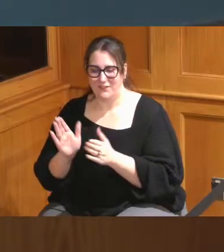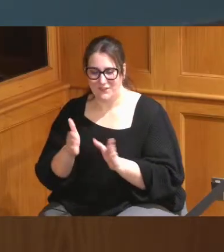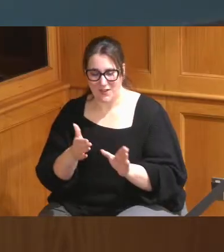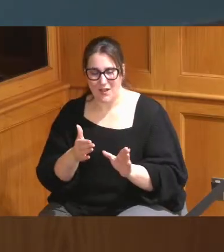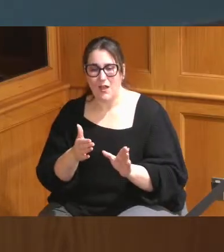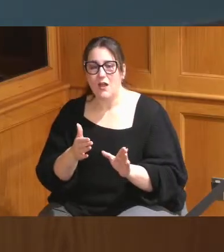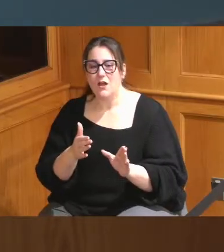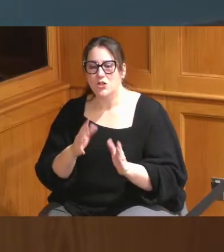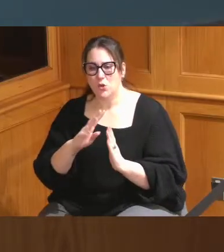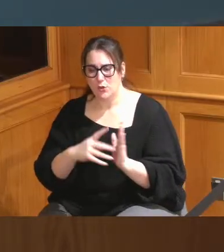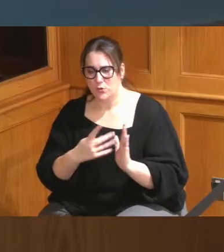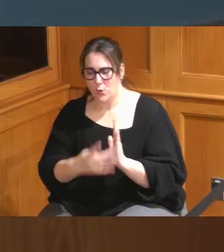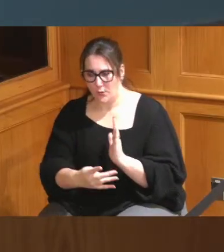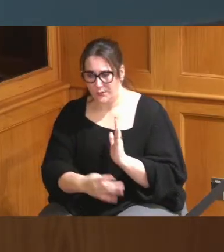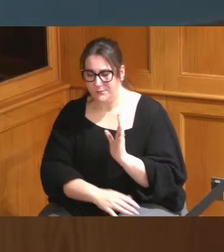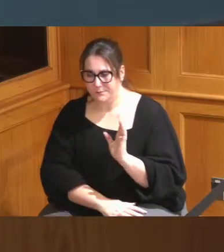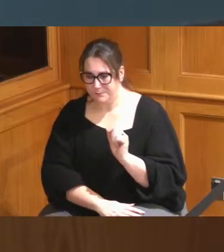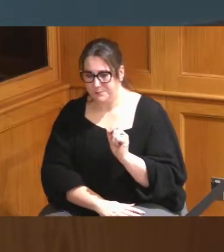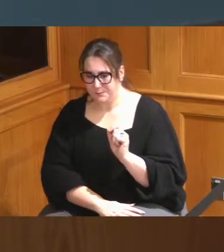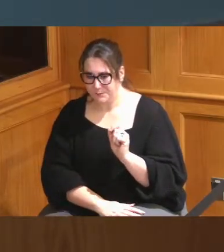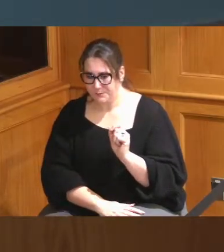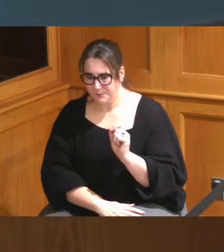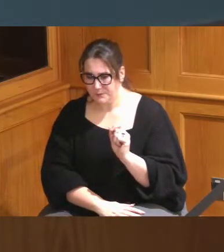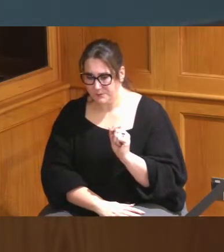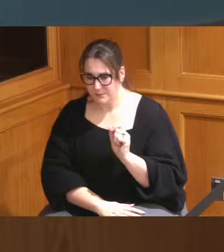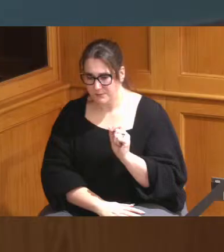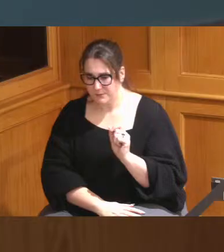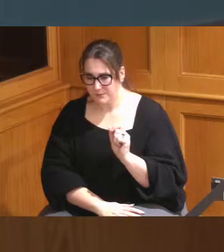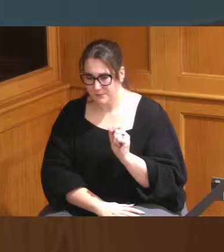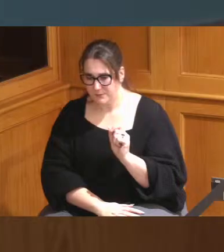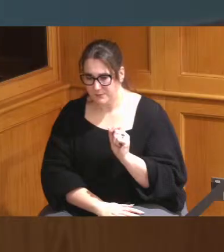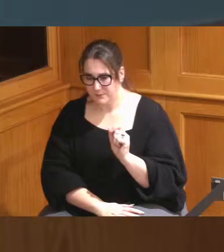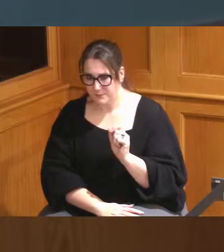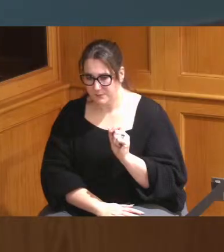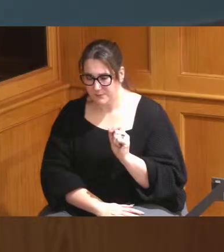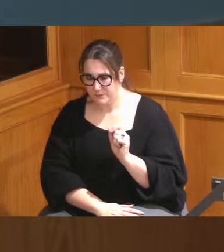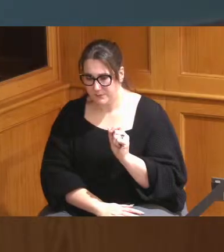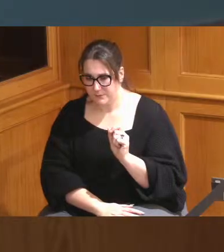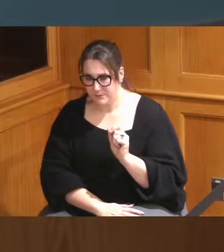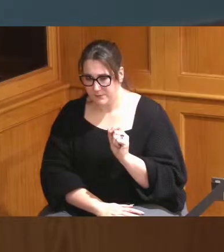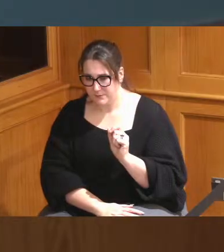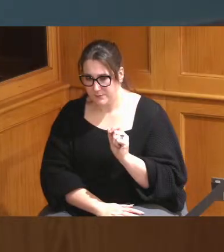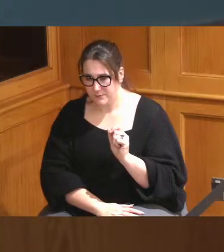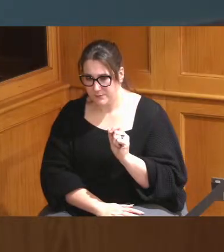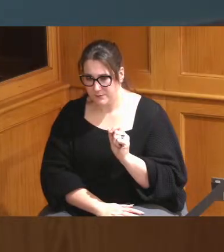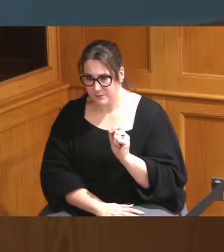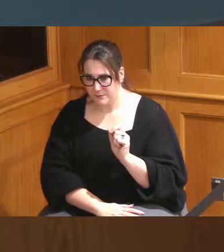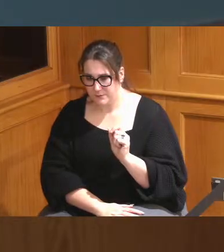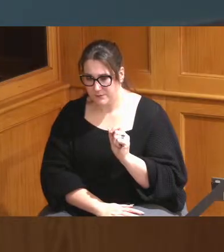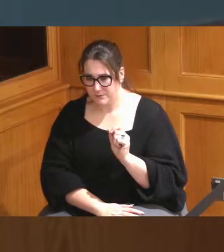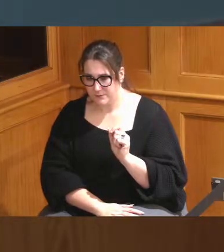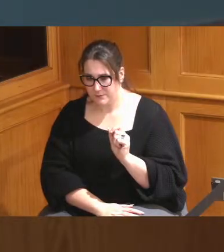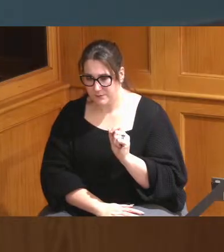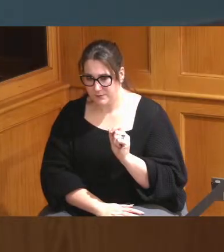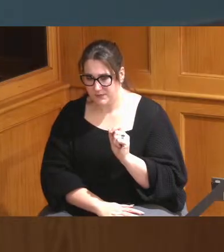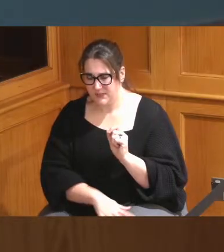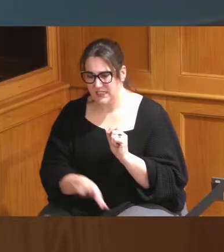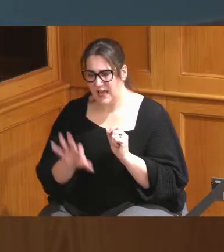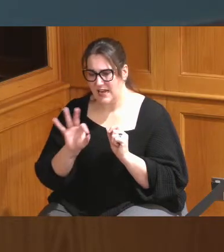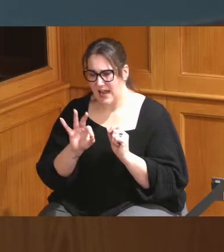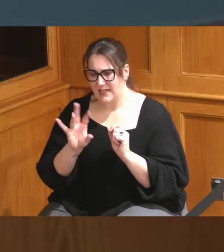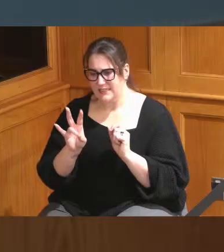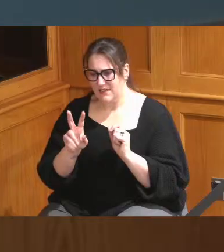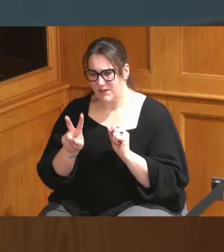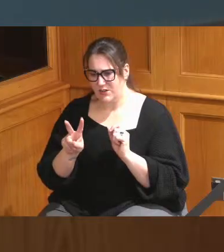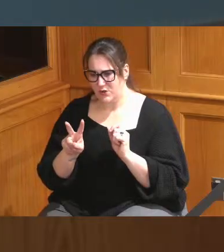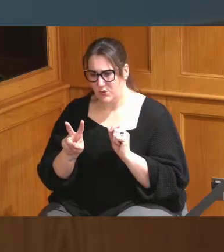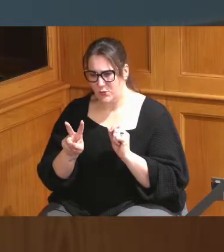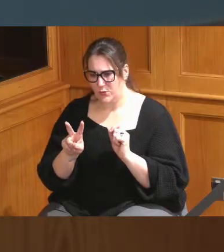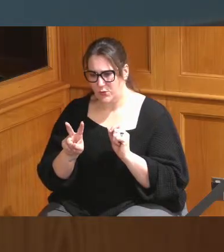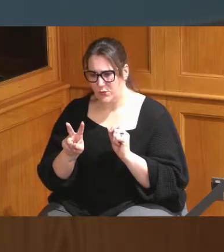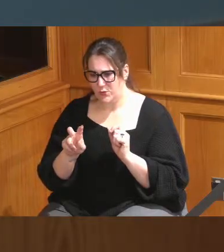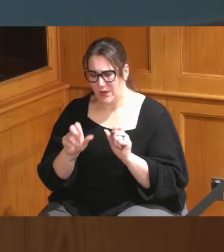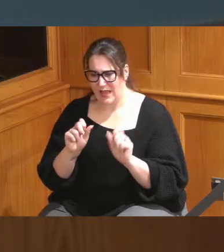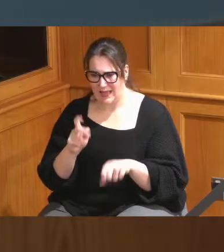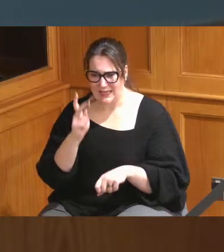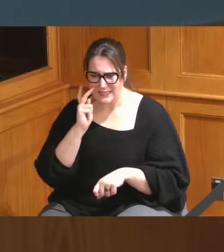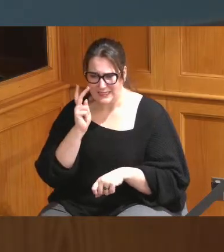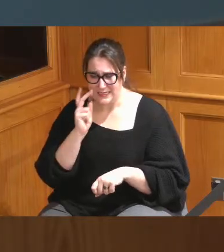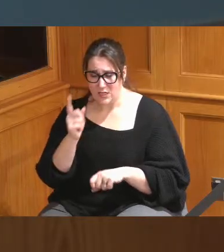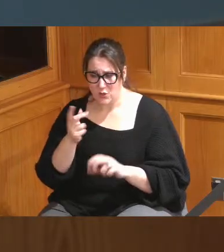at the charts. So the the number the 972 and I can see you know how you have increased over the last